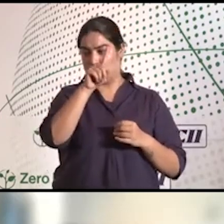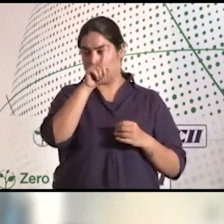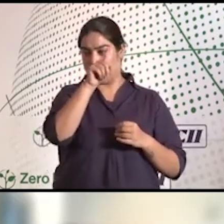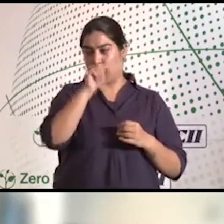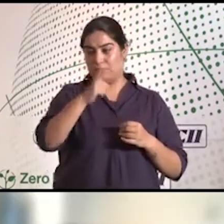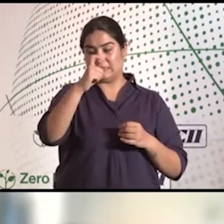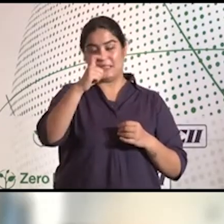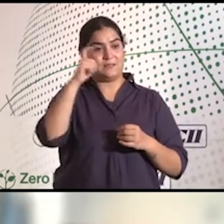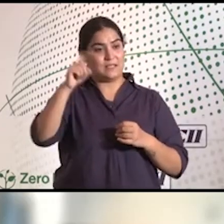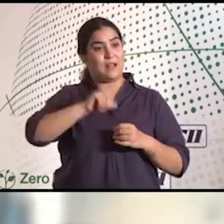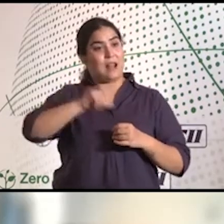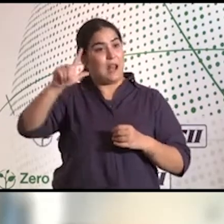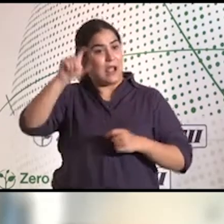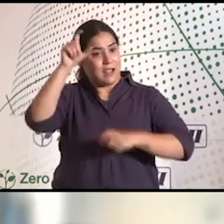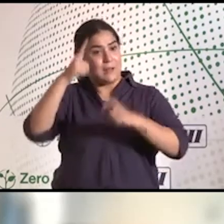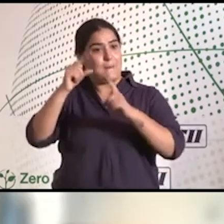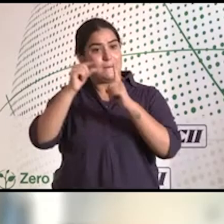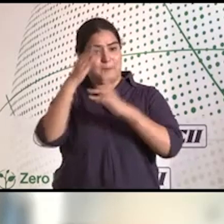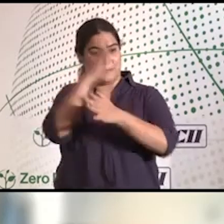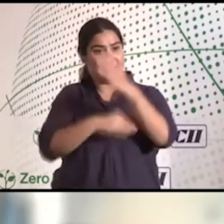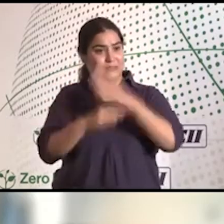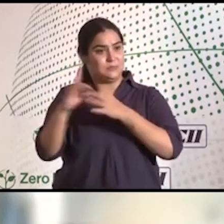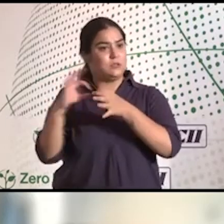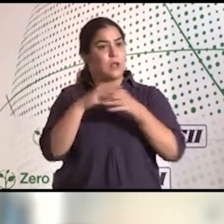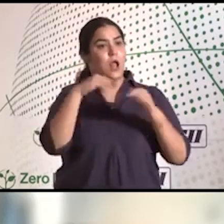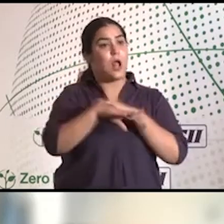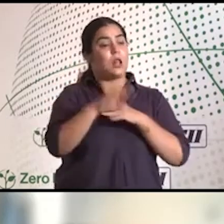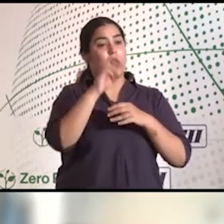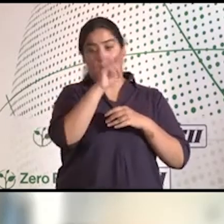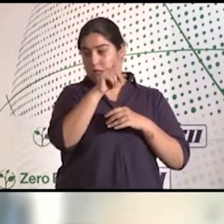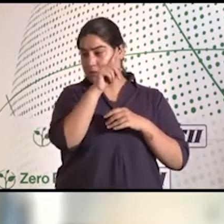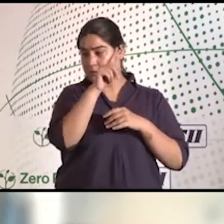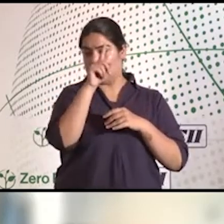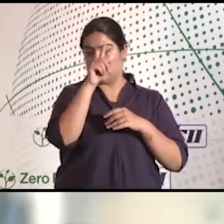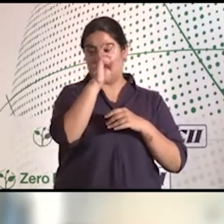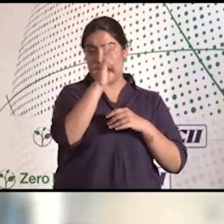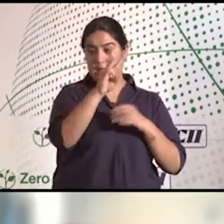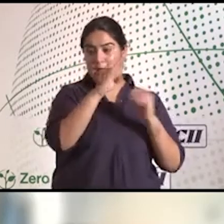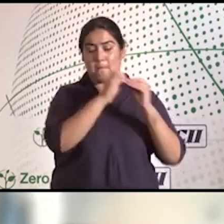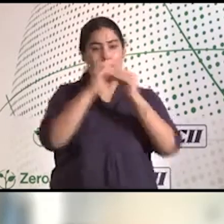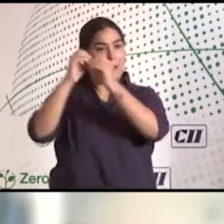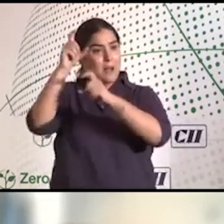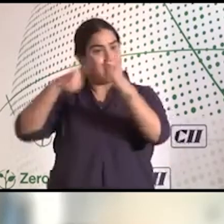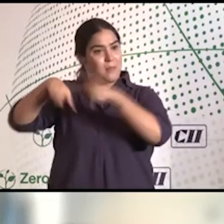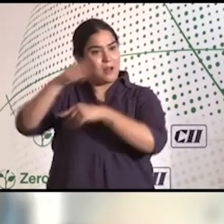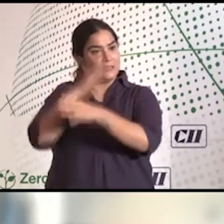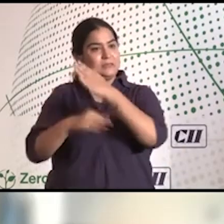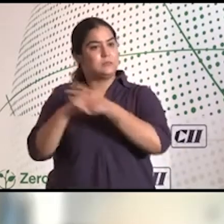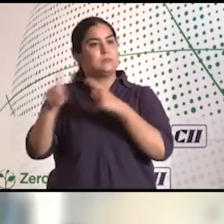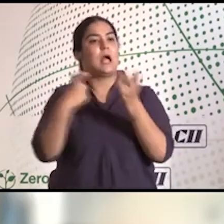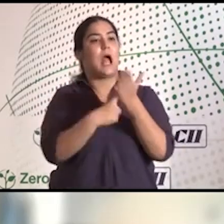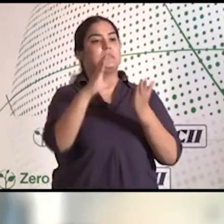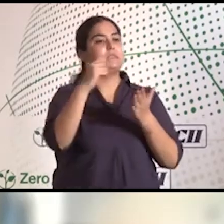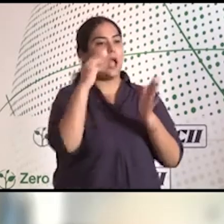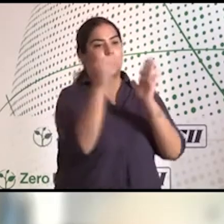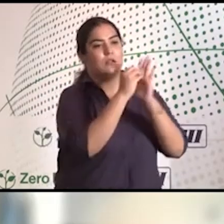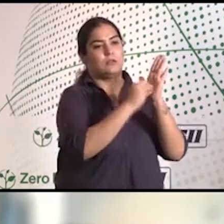I'm saying they have been registered with rehabilitation Council of India, meaning